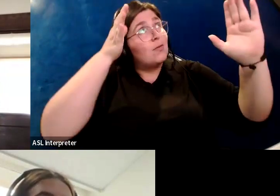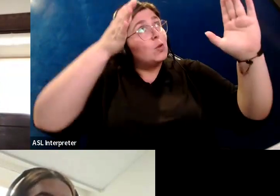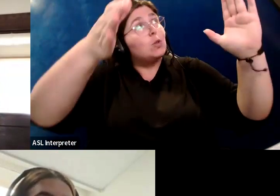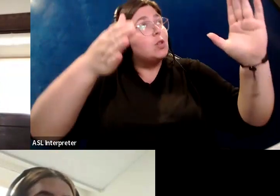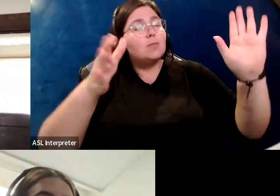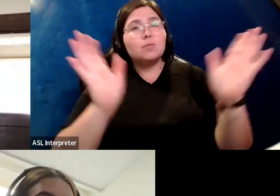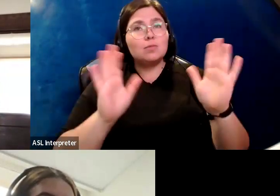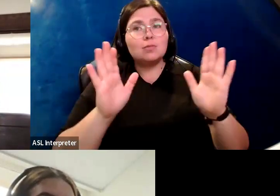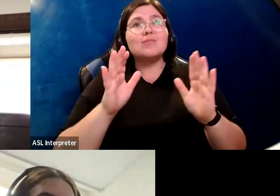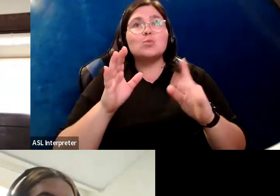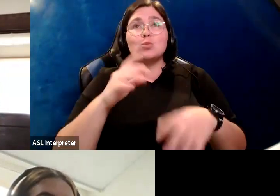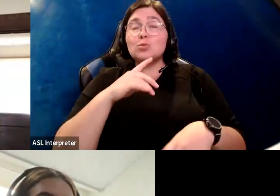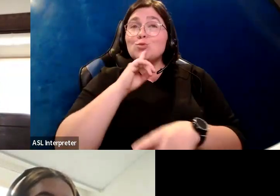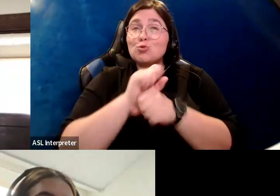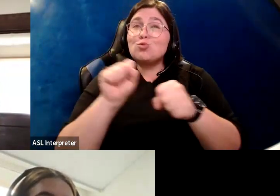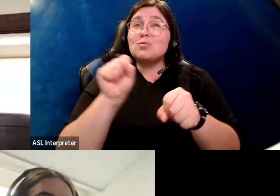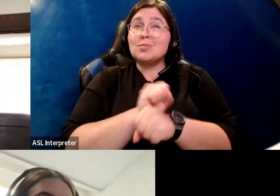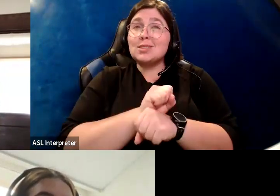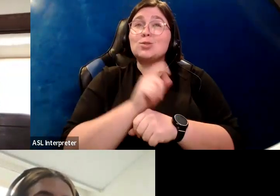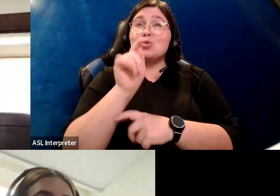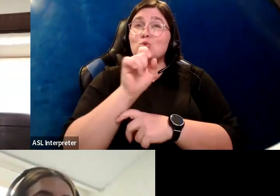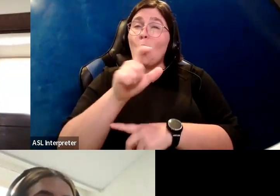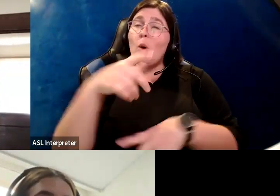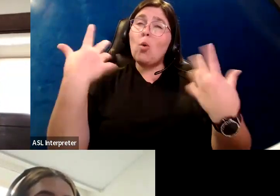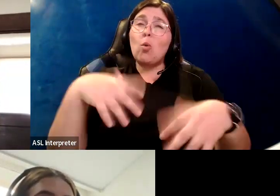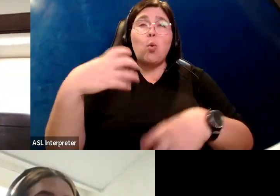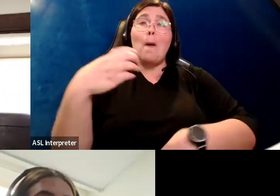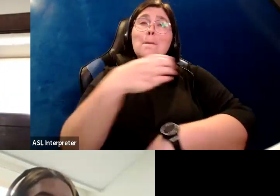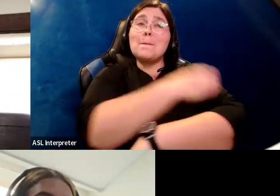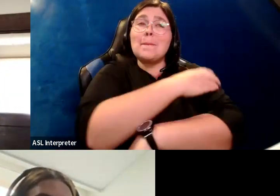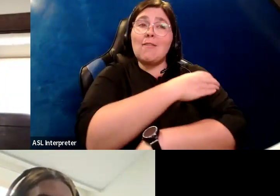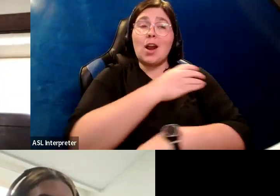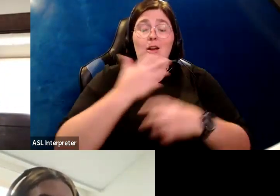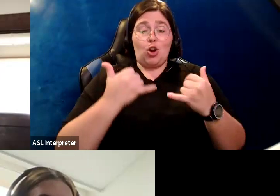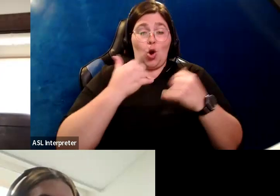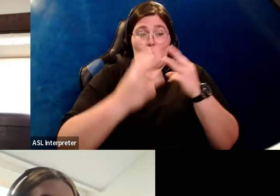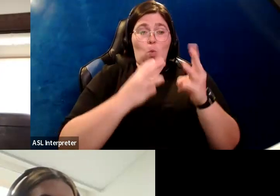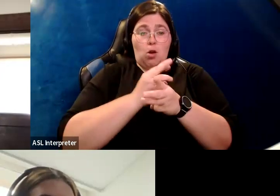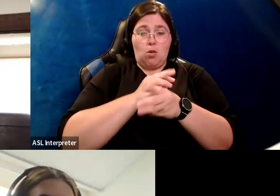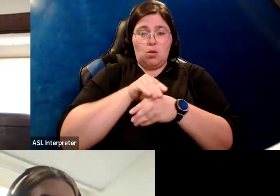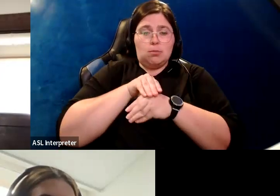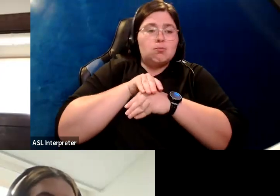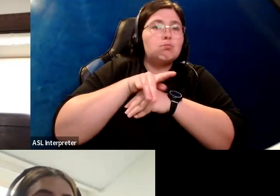It is a powerful tool that is transforming the world we live in.